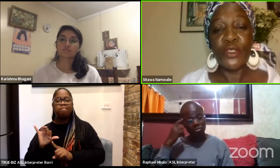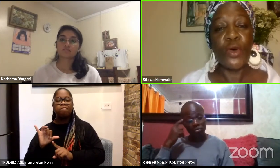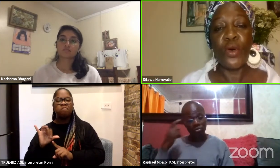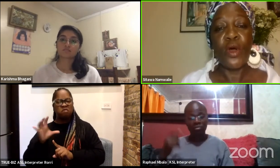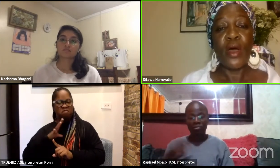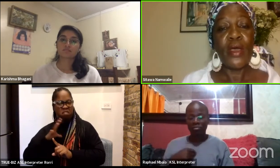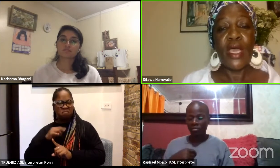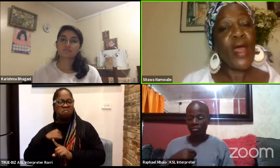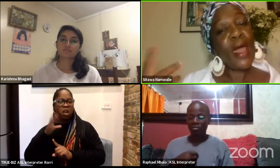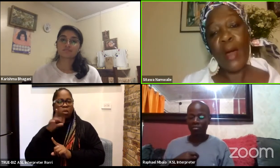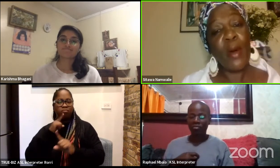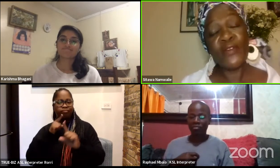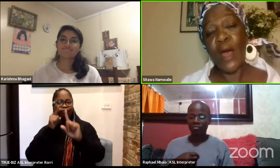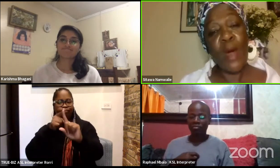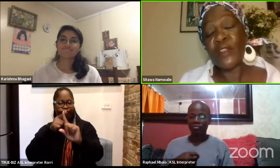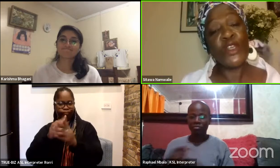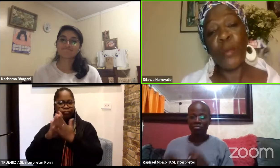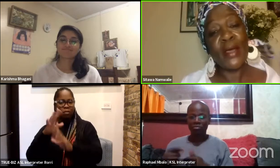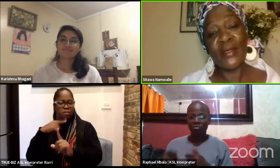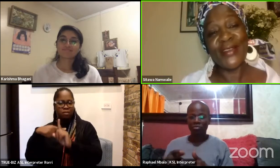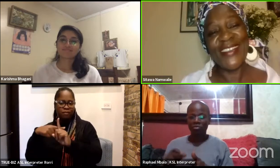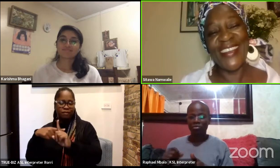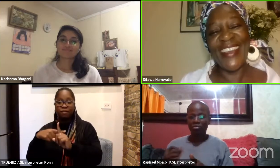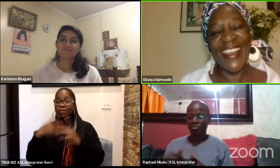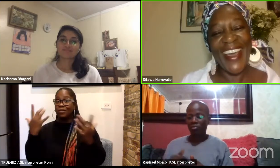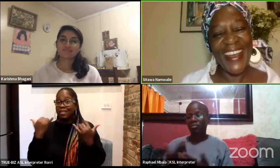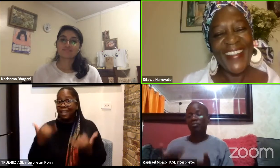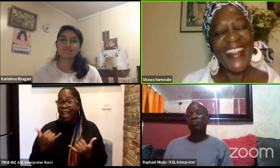So here I am, I'm after your minds, yeah?